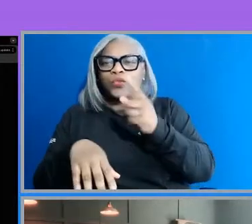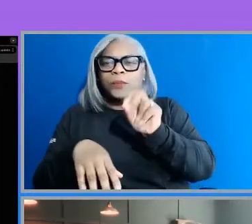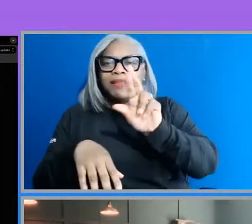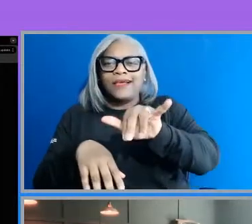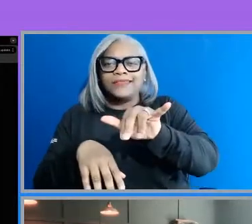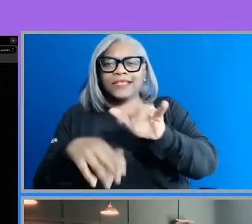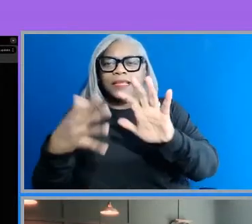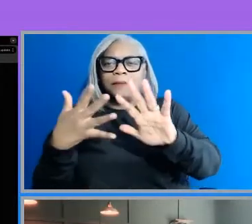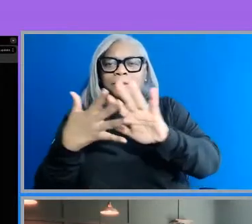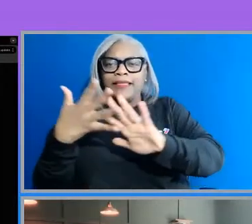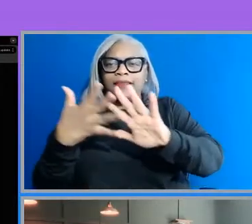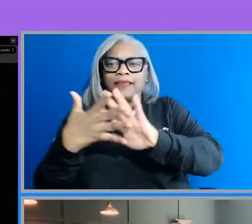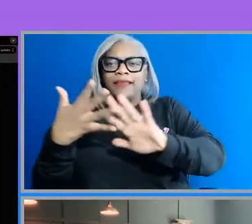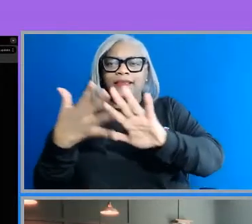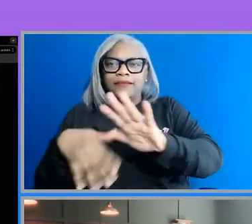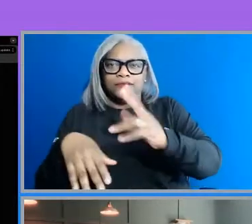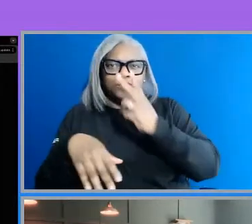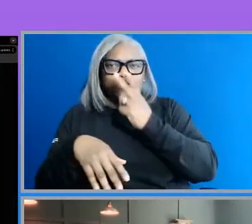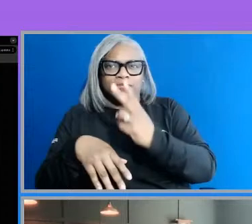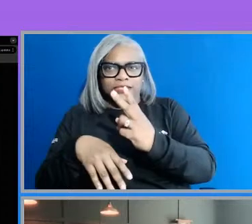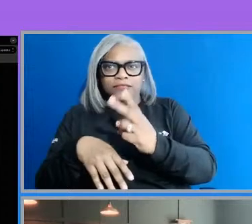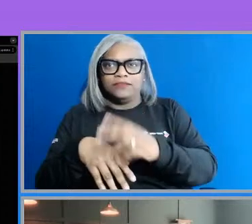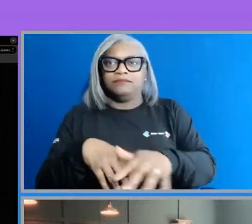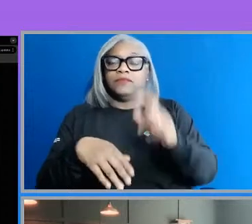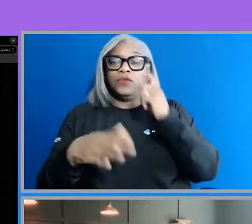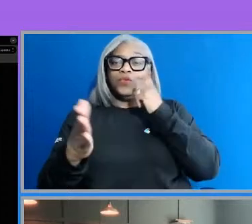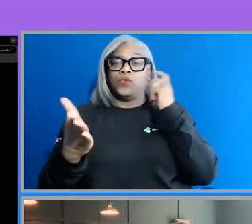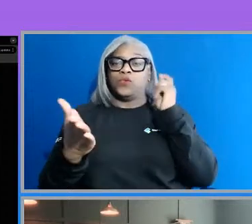don't know it, you will. Even with it on, you can confidently